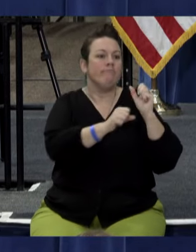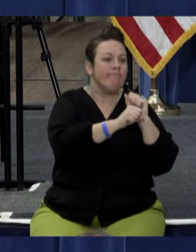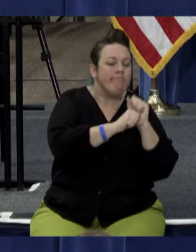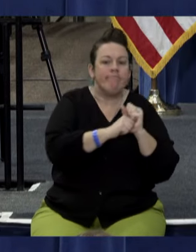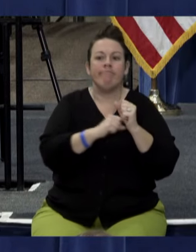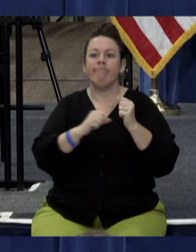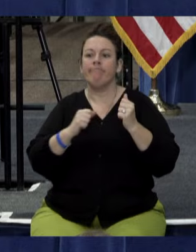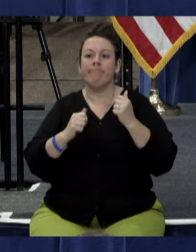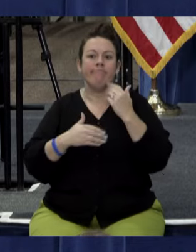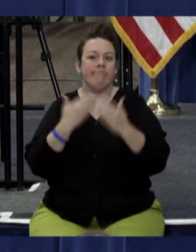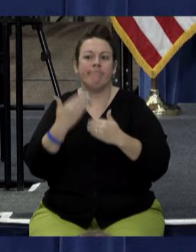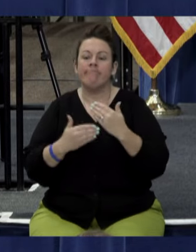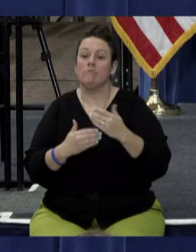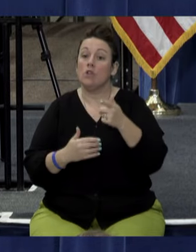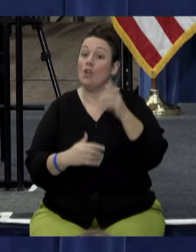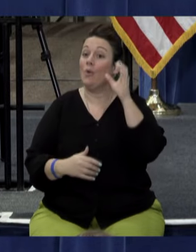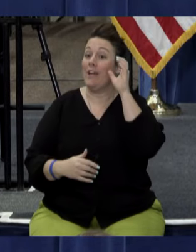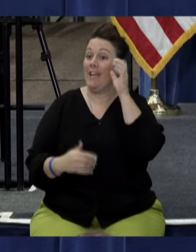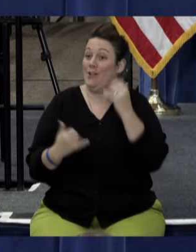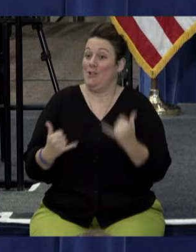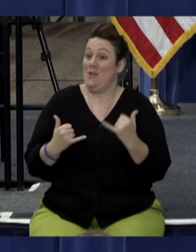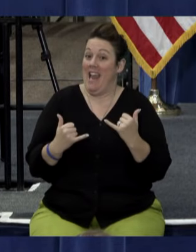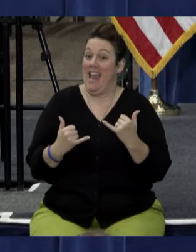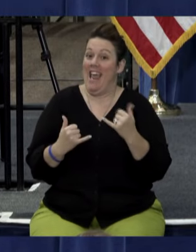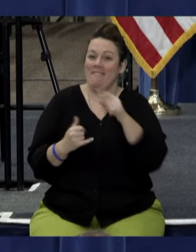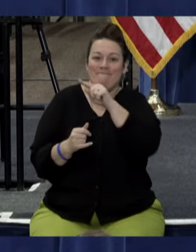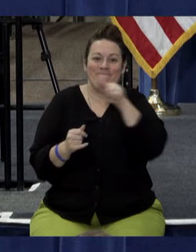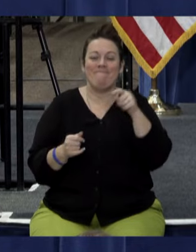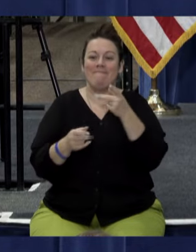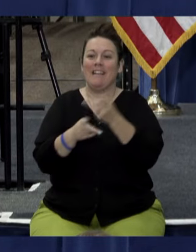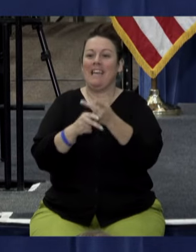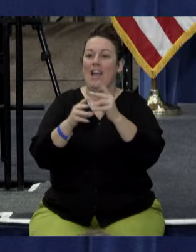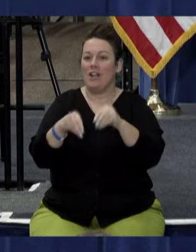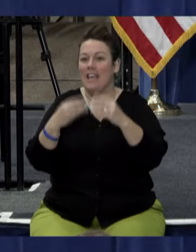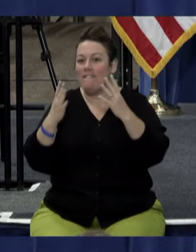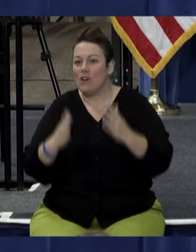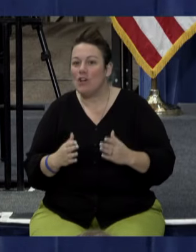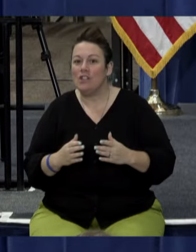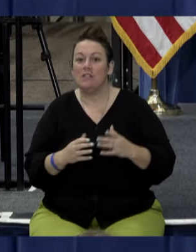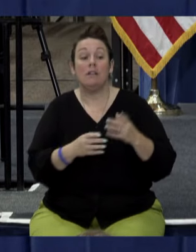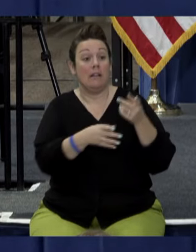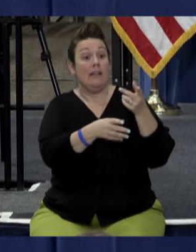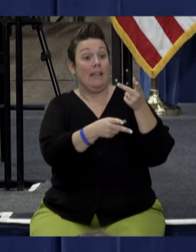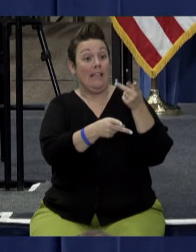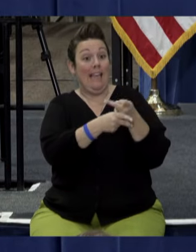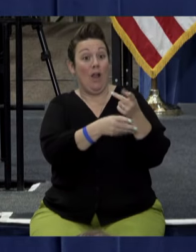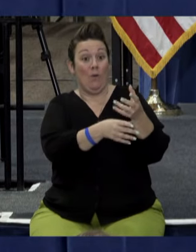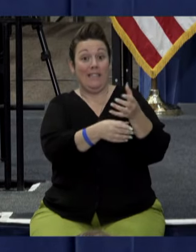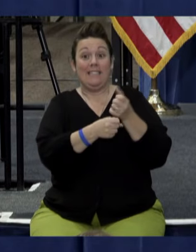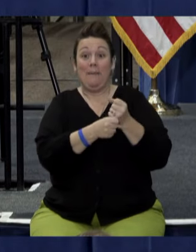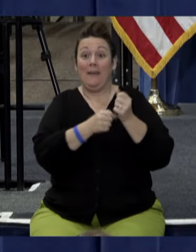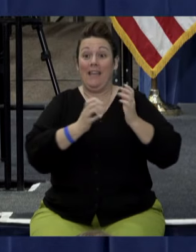hear from caregivers today. You're going to hear from care recipients today. You're